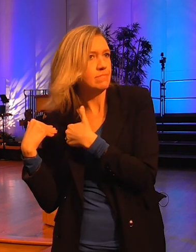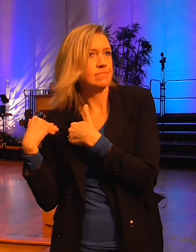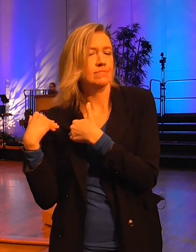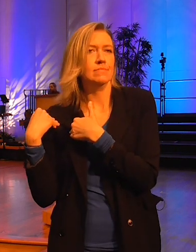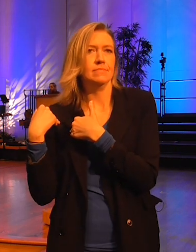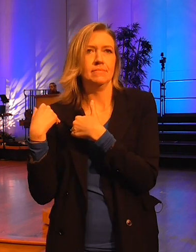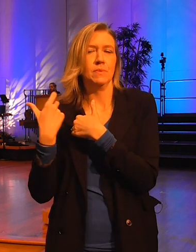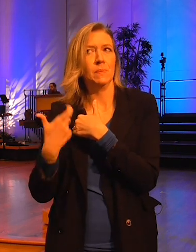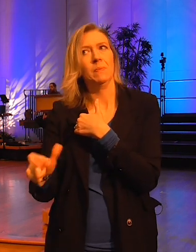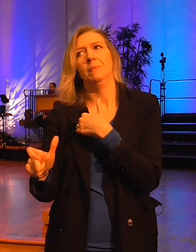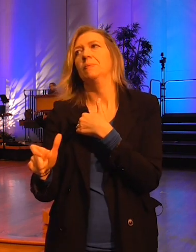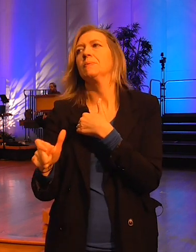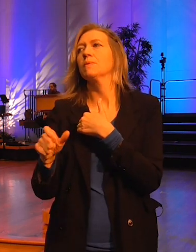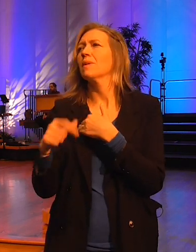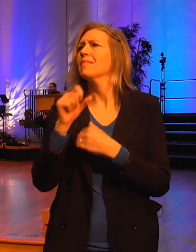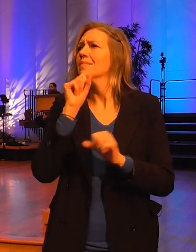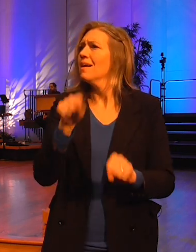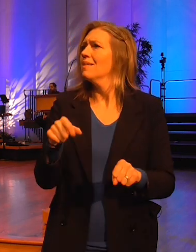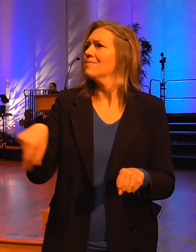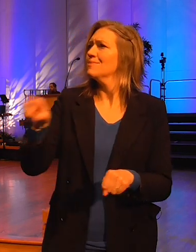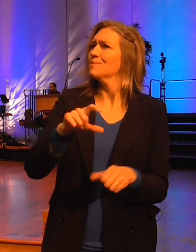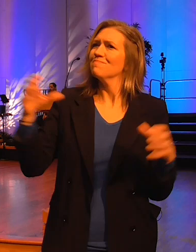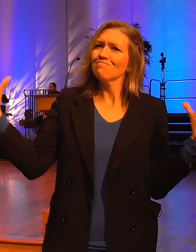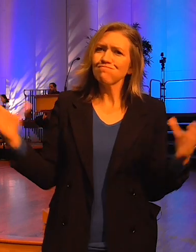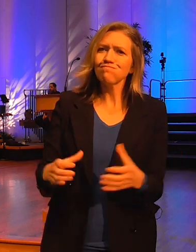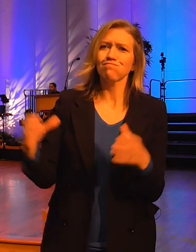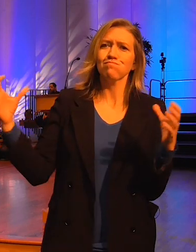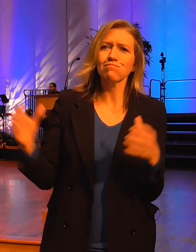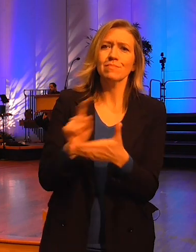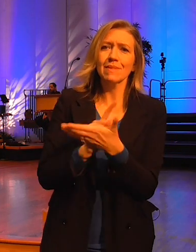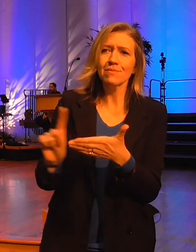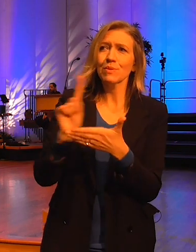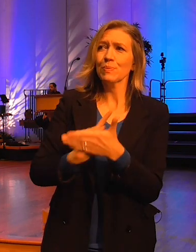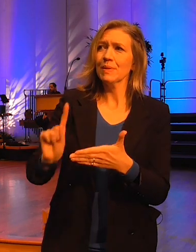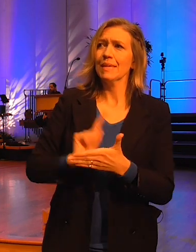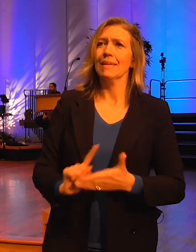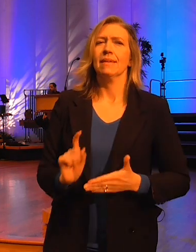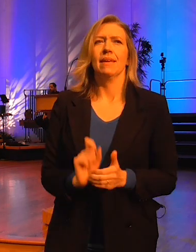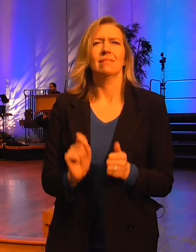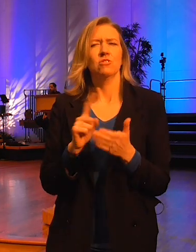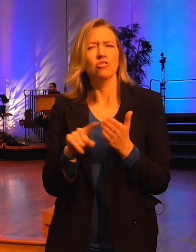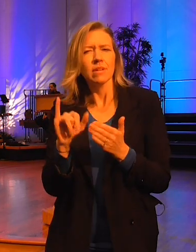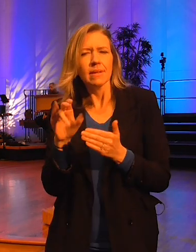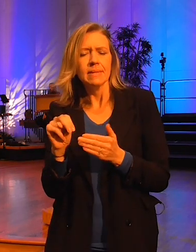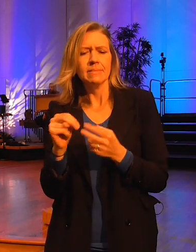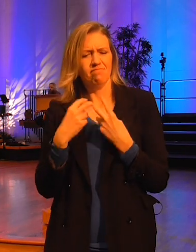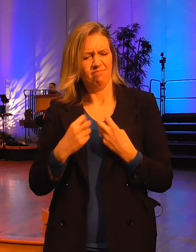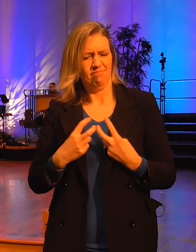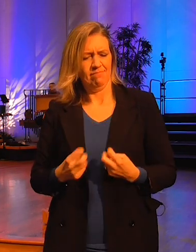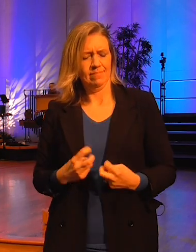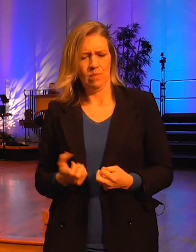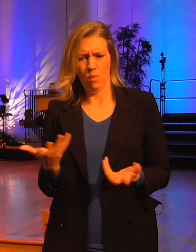we can come together here each week and check in with ourselves what am I choosing how am I showing